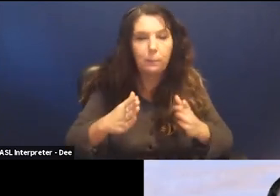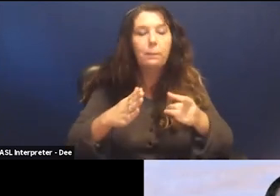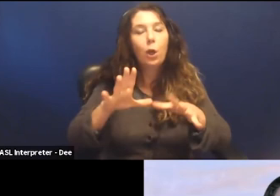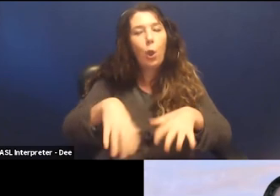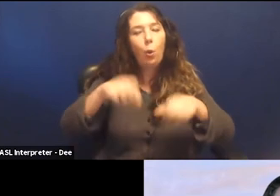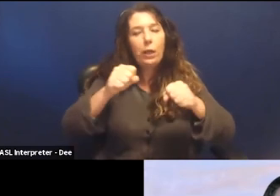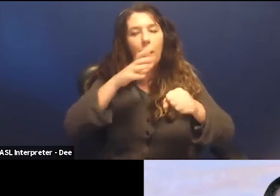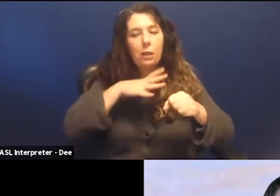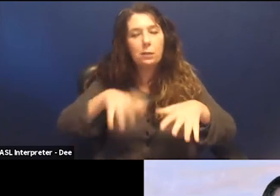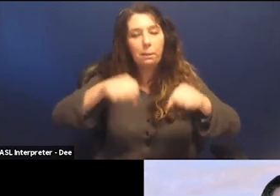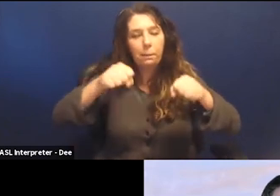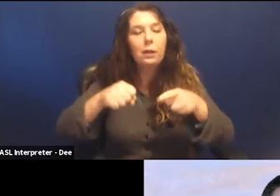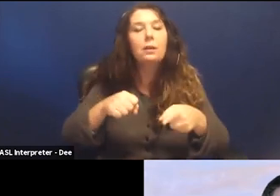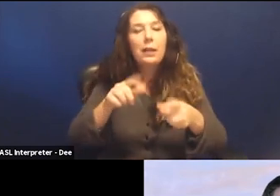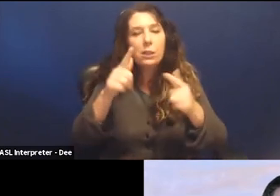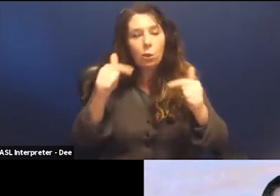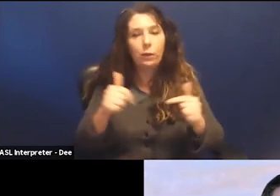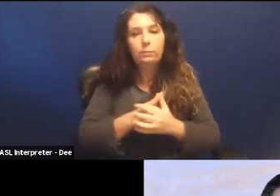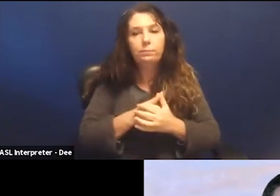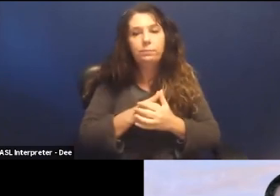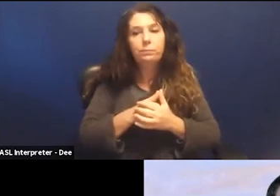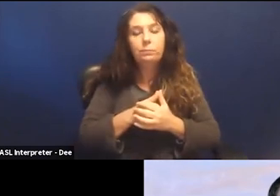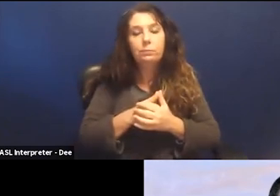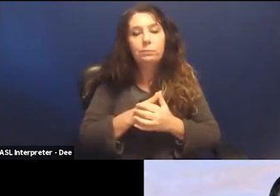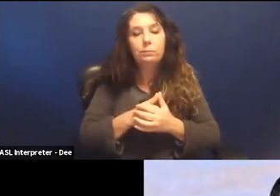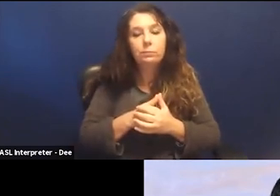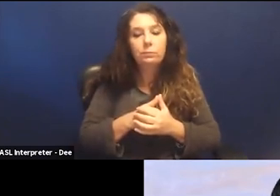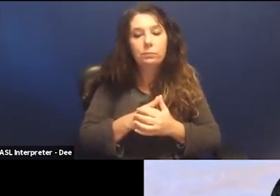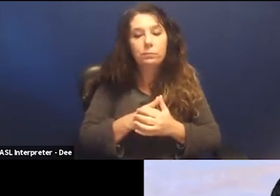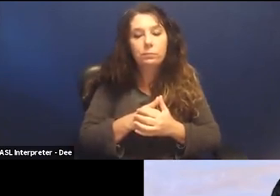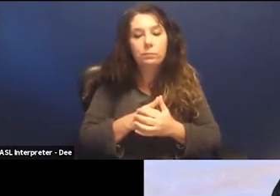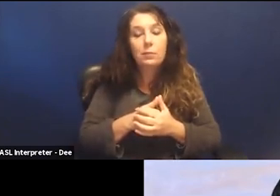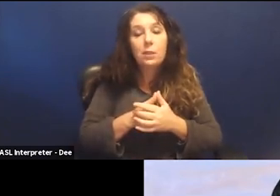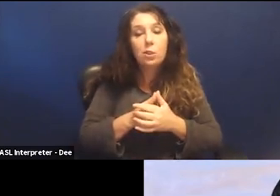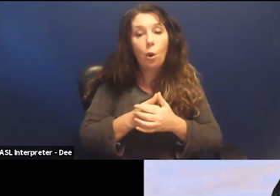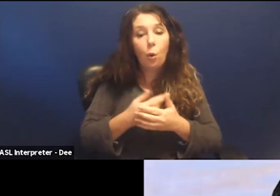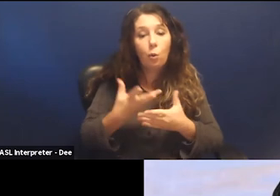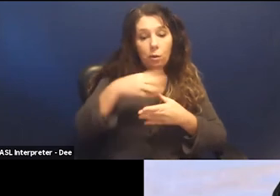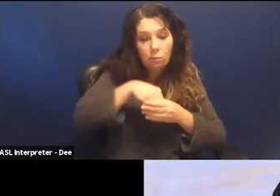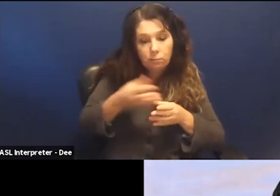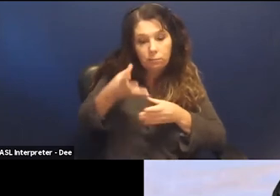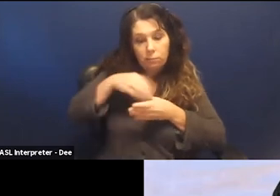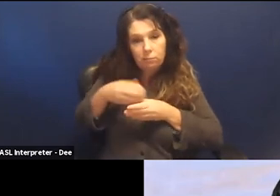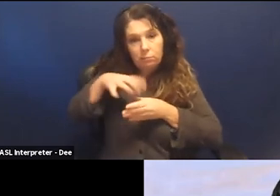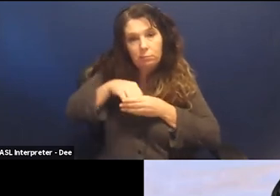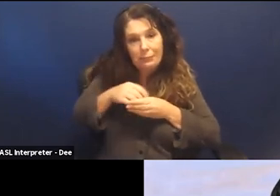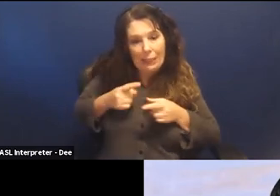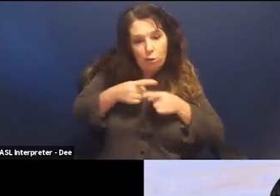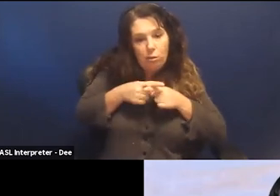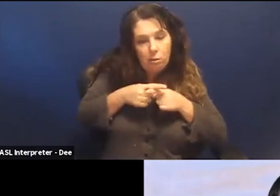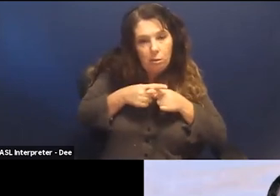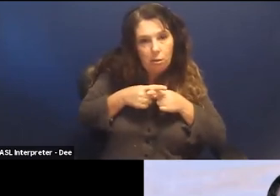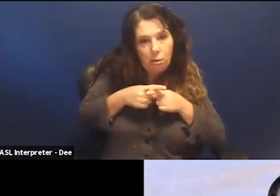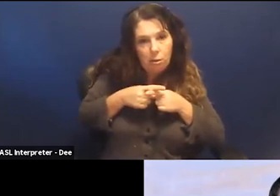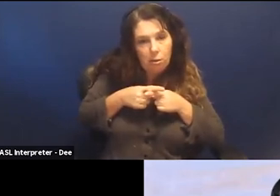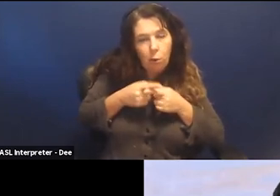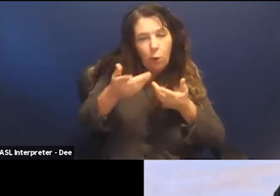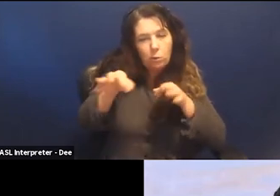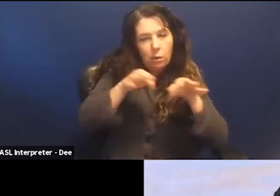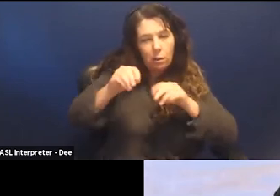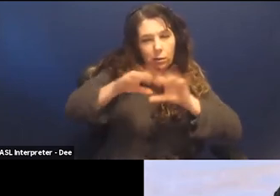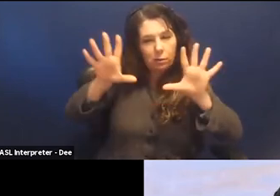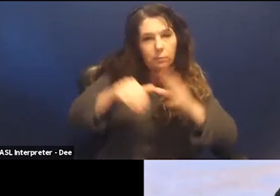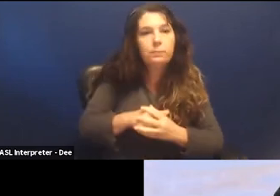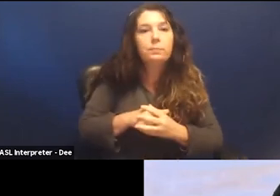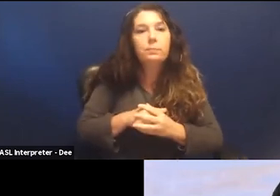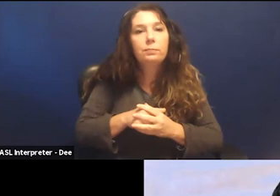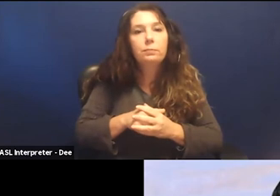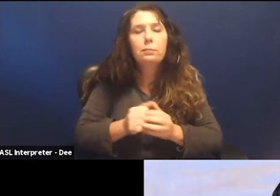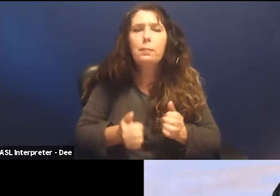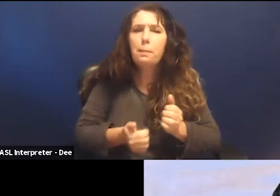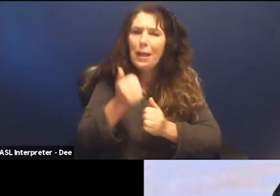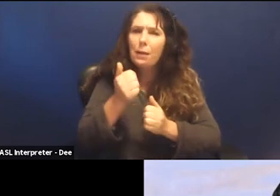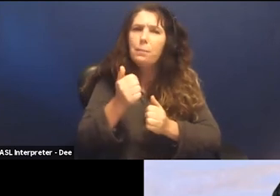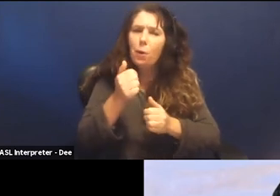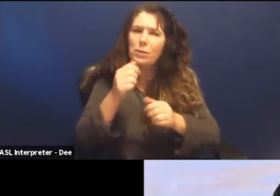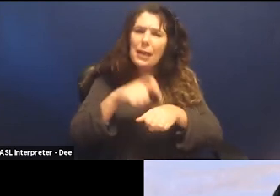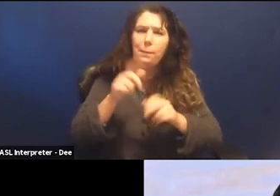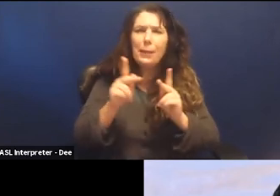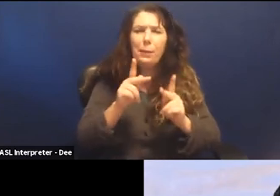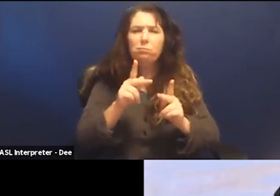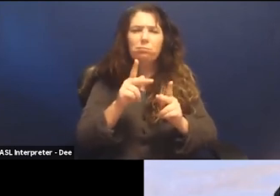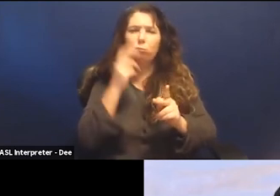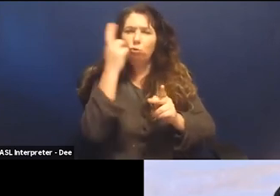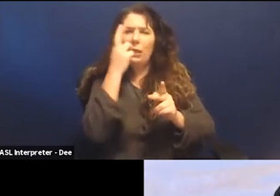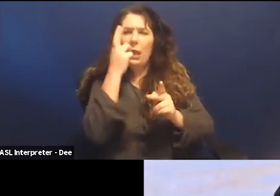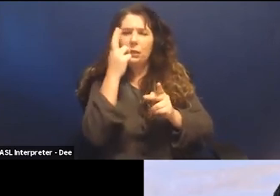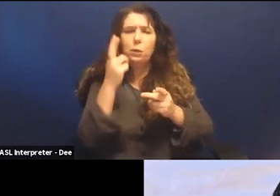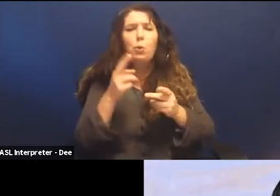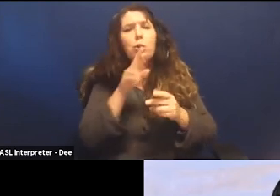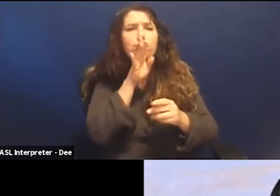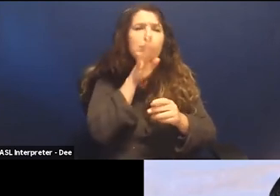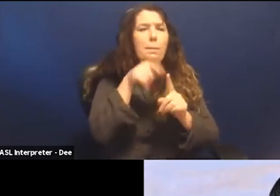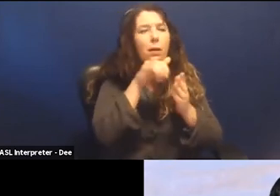So, the key thing to understand about intersection ality, and I, which we want to sort of make explicit here because that's a thing that's often overlooked in casual invocations of the term, but it's really important for understanding how we use it in